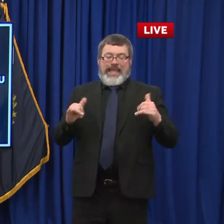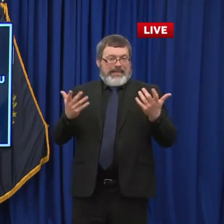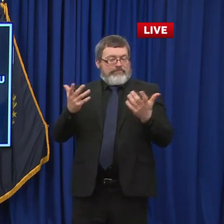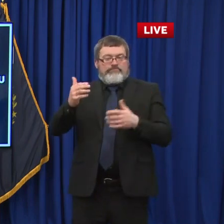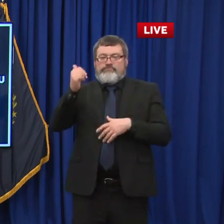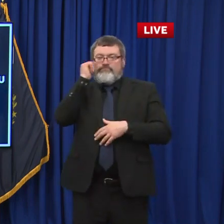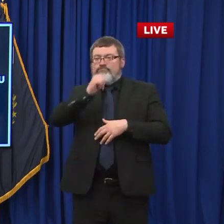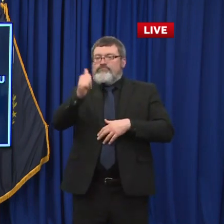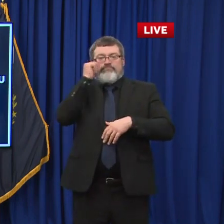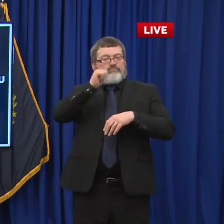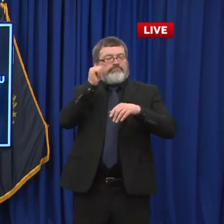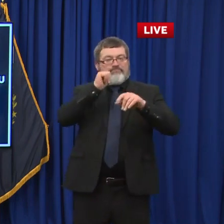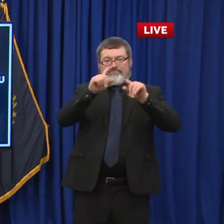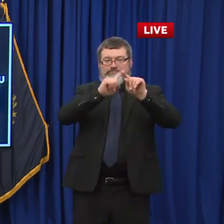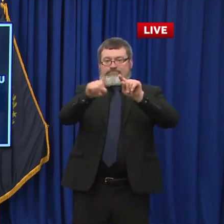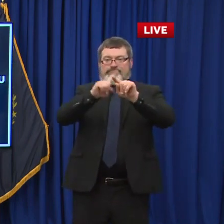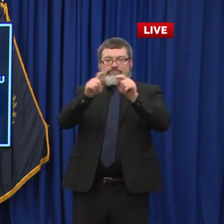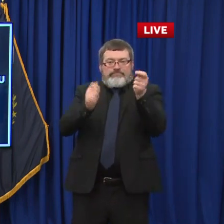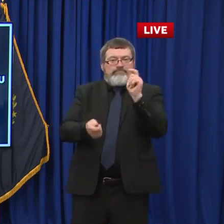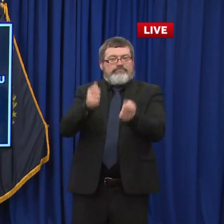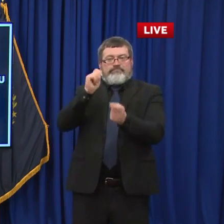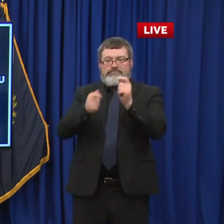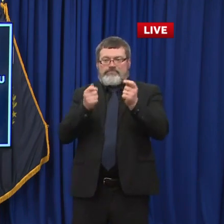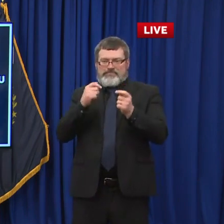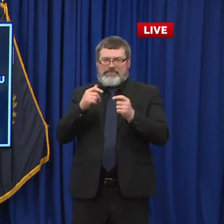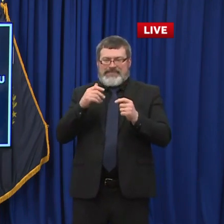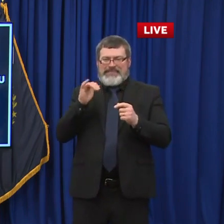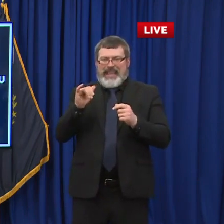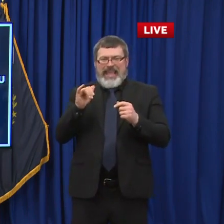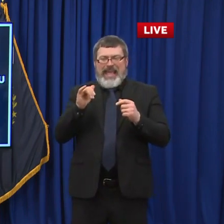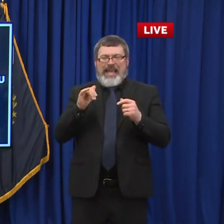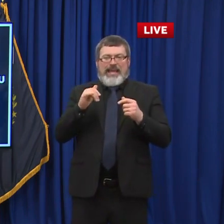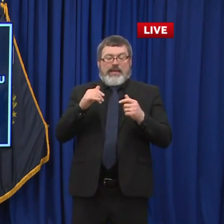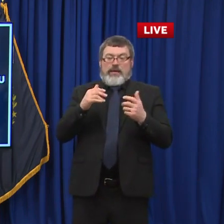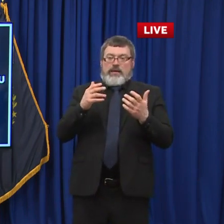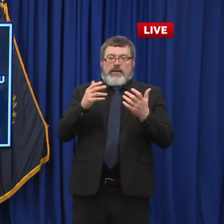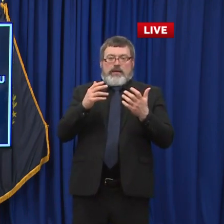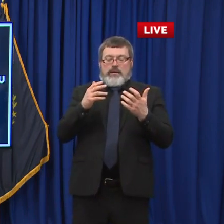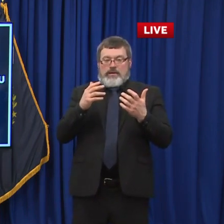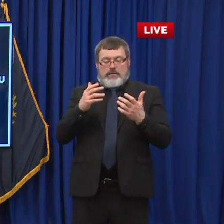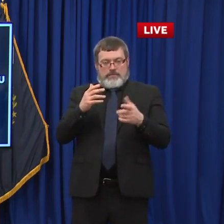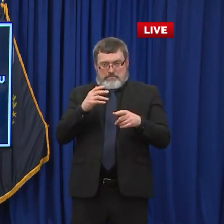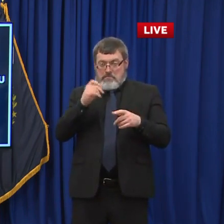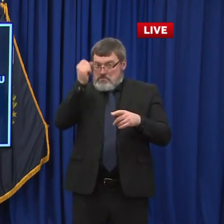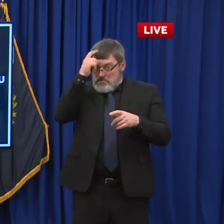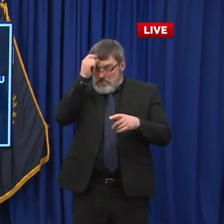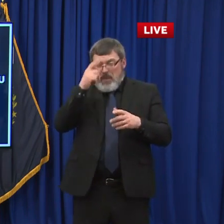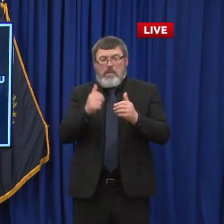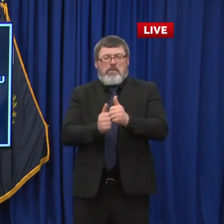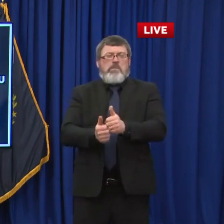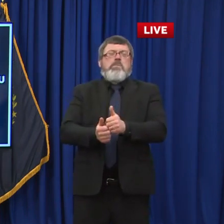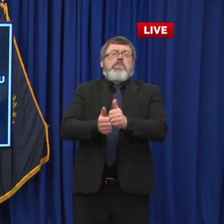IT MOVES A LOT AND IT IS HARD TO TELL. IT IS HARD TO PINPOINT.